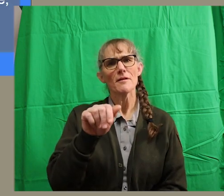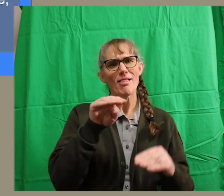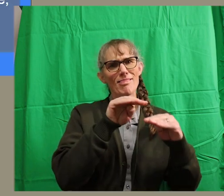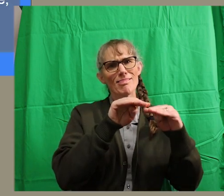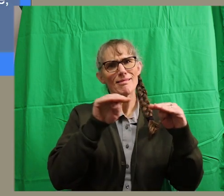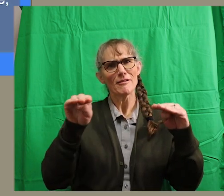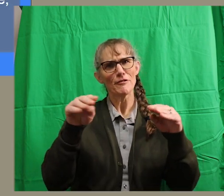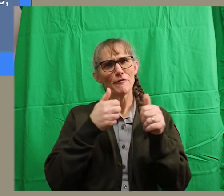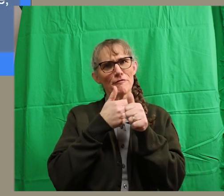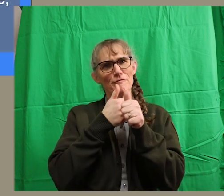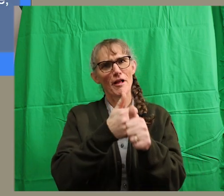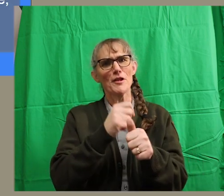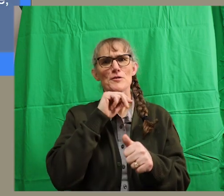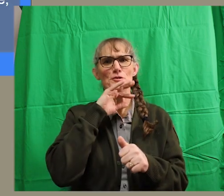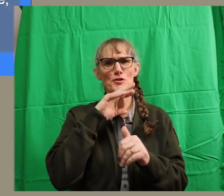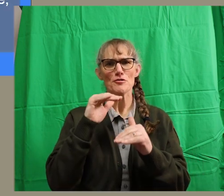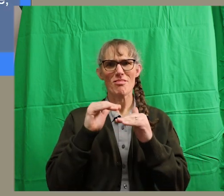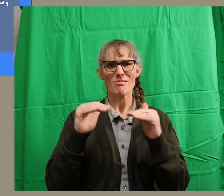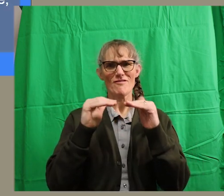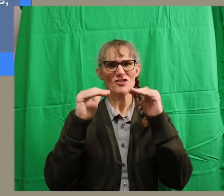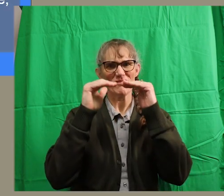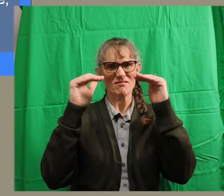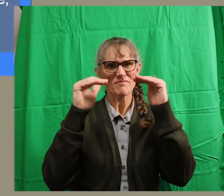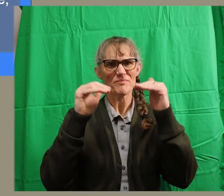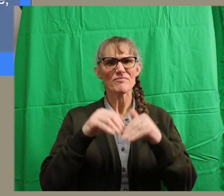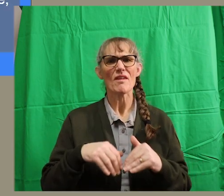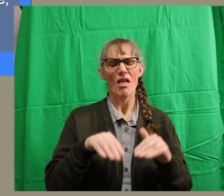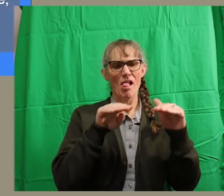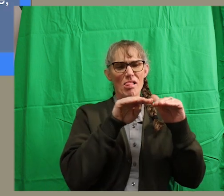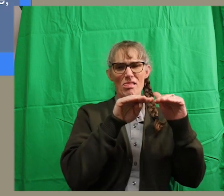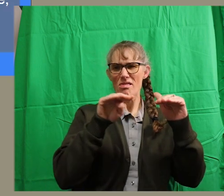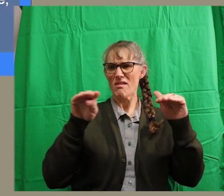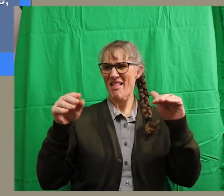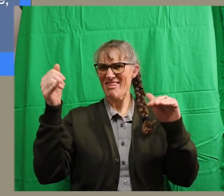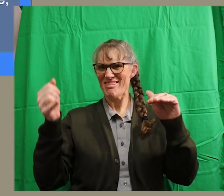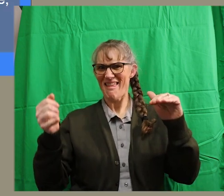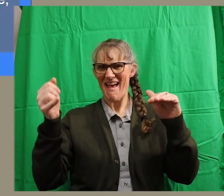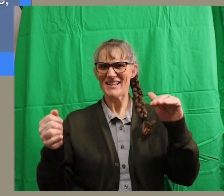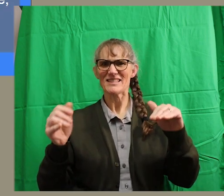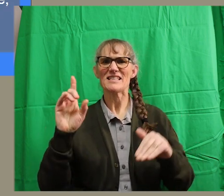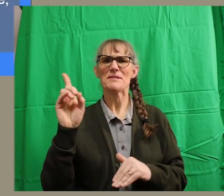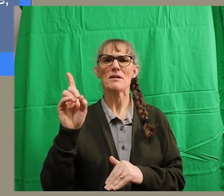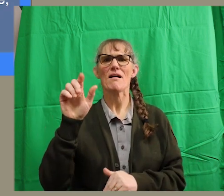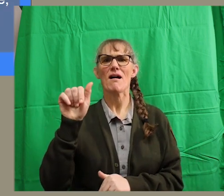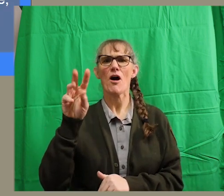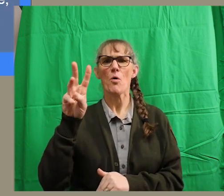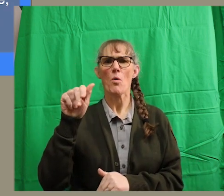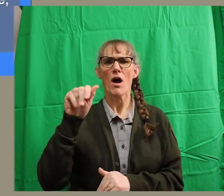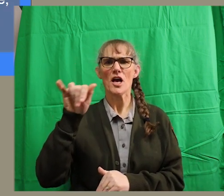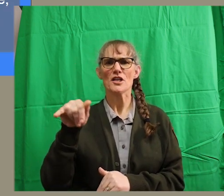So, these ammonites follow each other in stratigraphic sequence and the very last Didymoceras, Didymoceras awajiense,